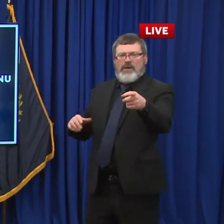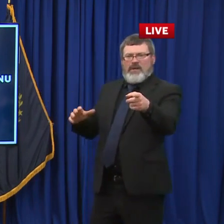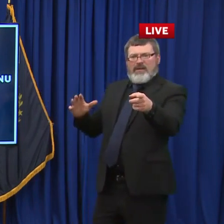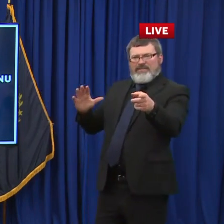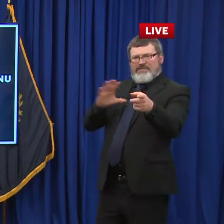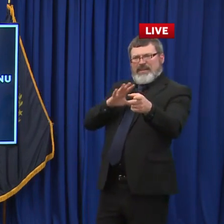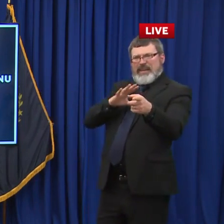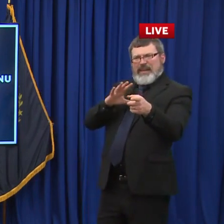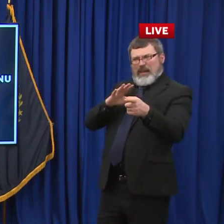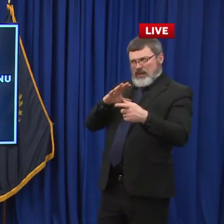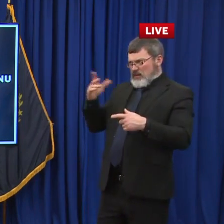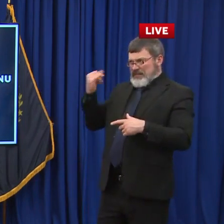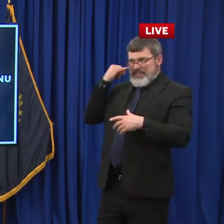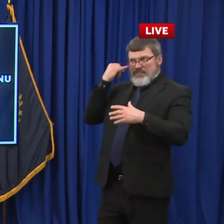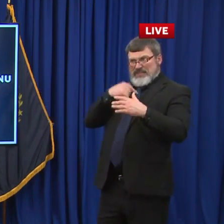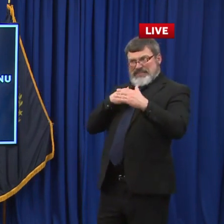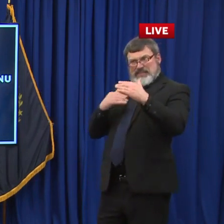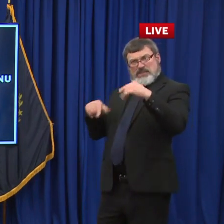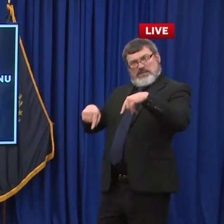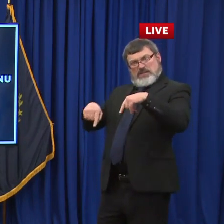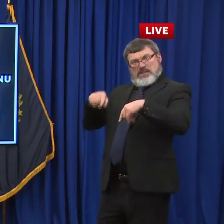10% TO 20% COULD POTENTIALLY BE OUT-OF-STATE.